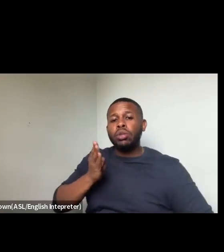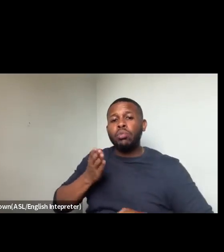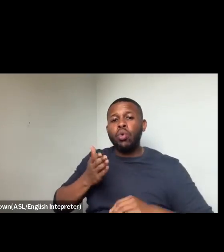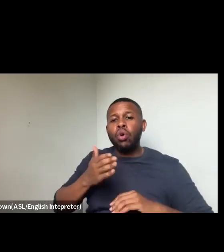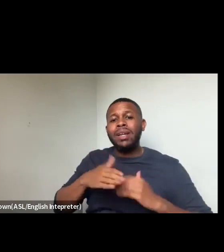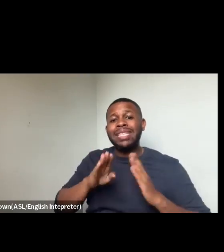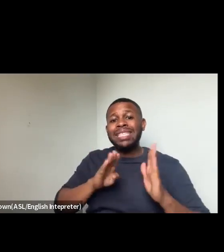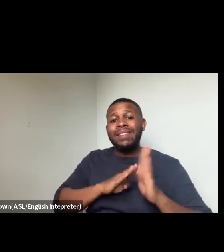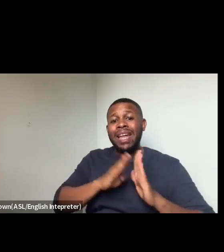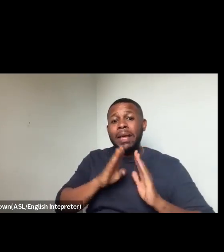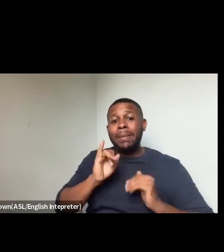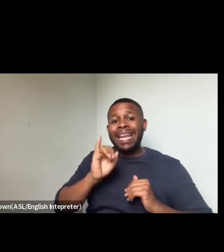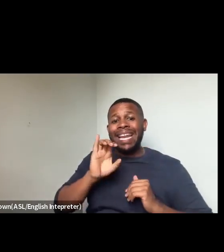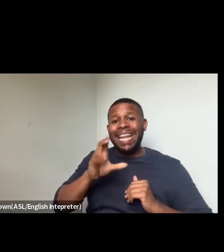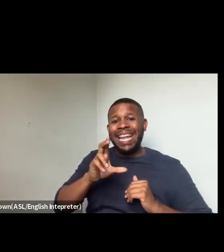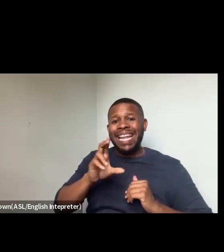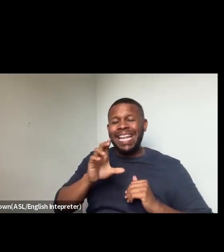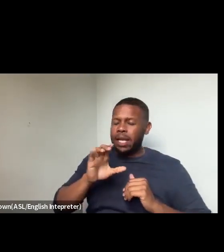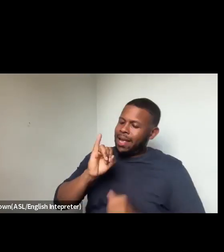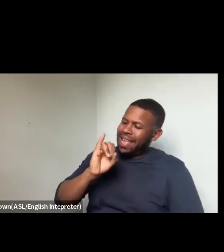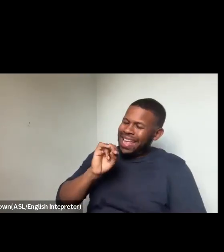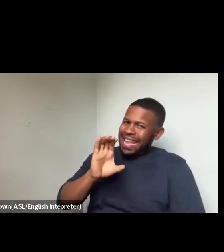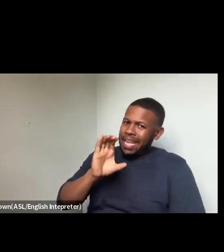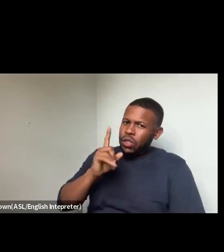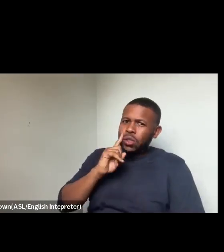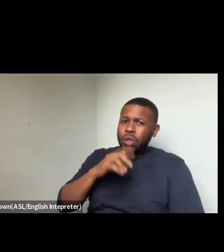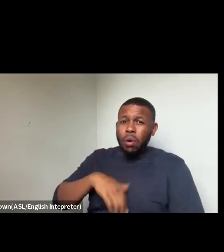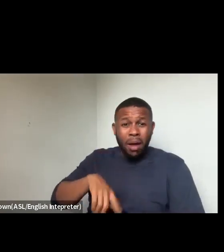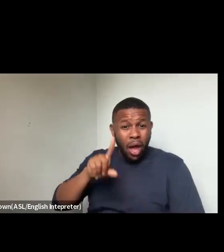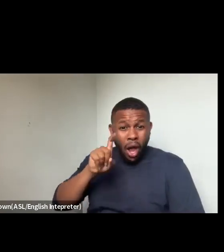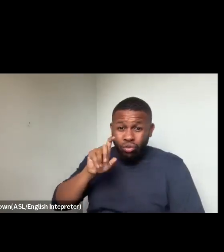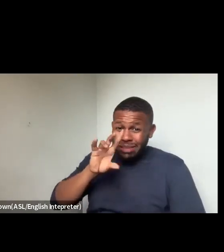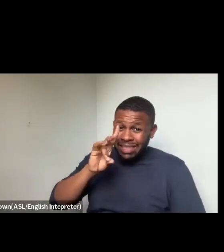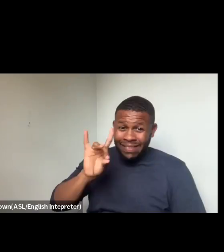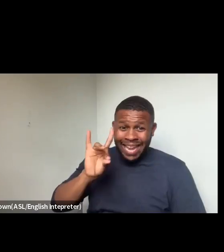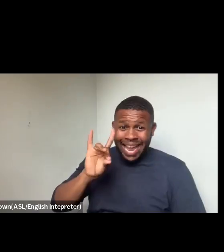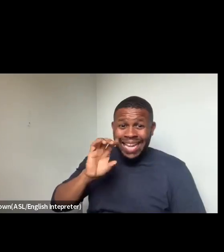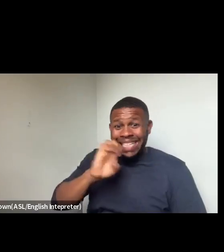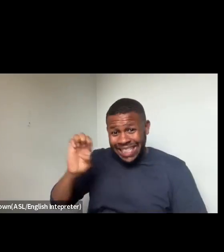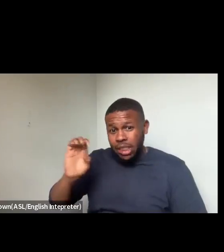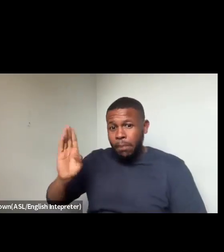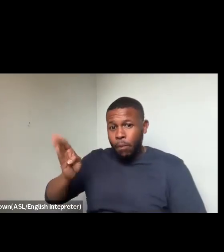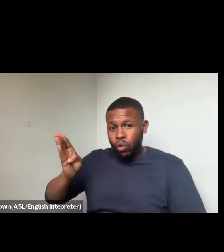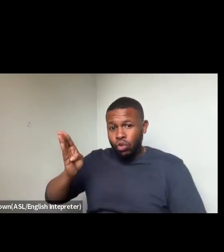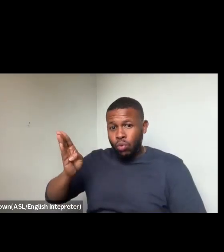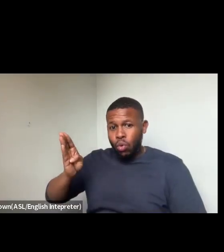recommendations of how you are going about addressing those concerns?